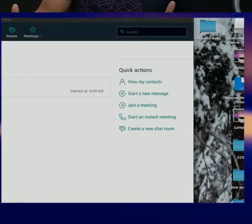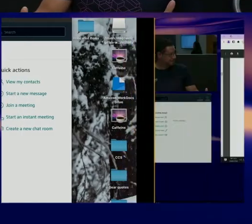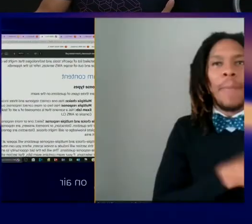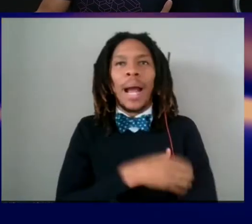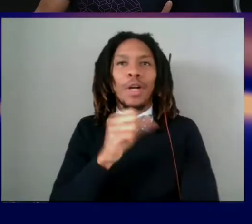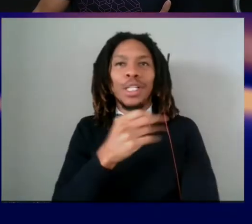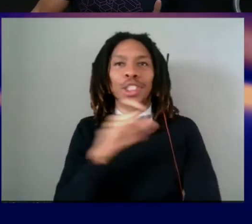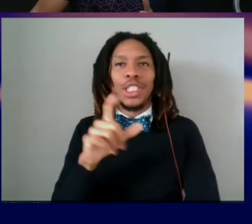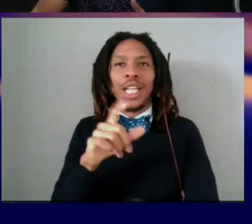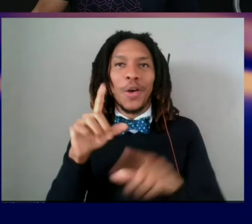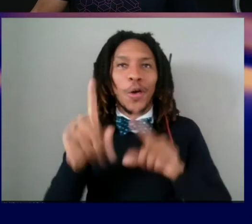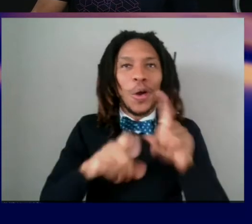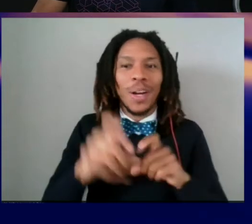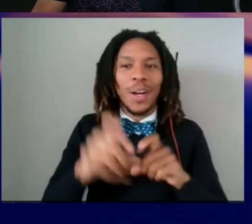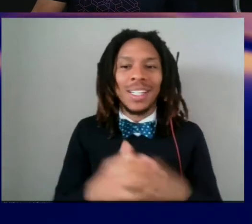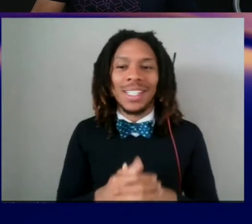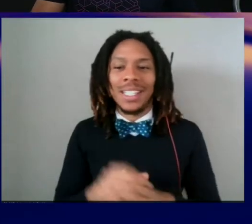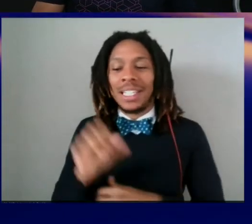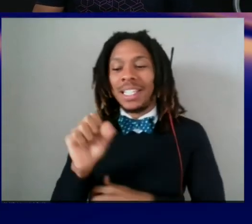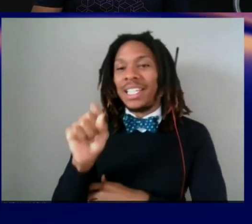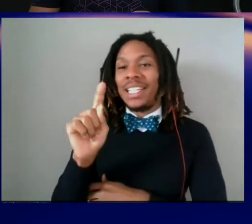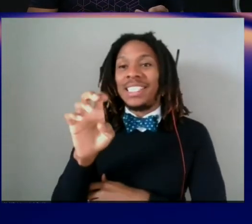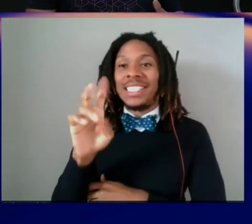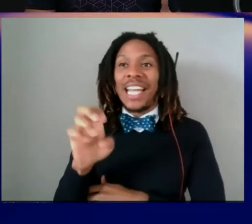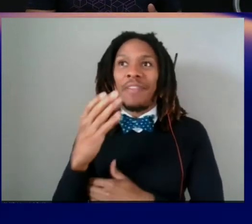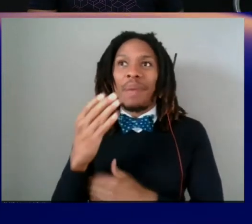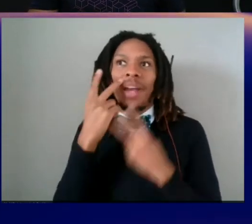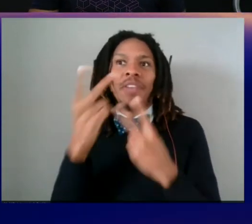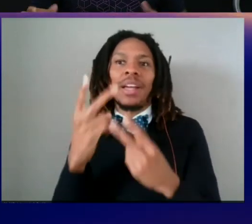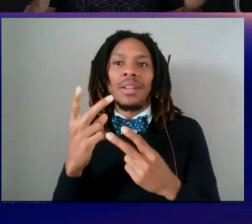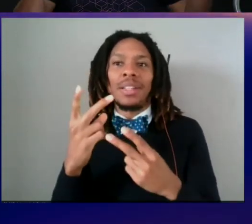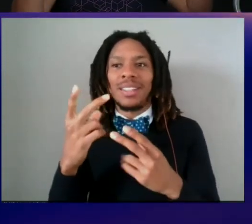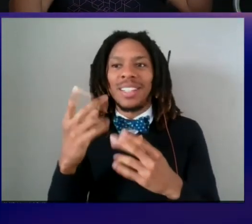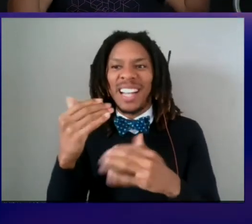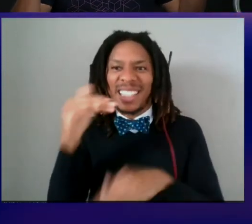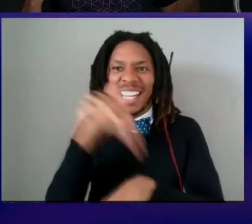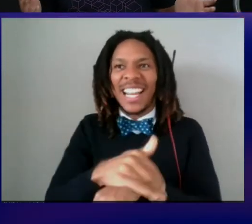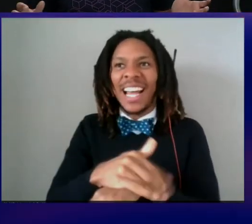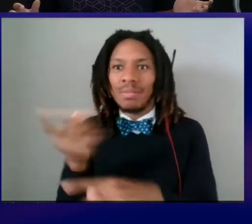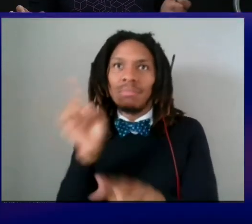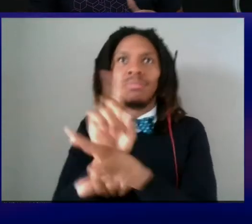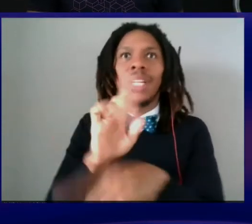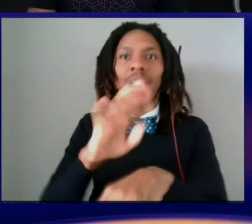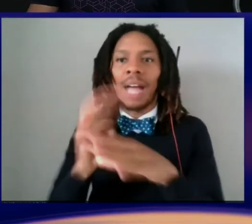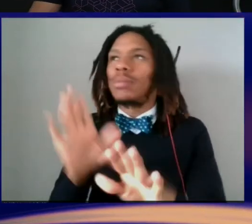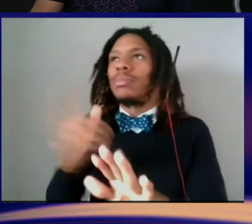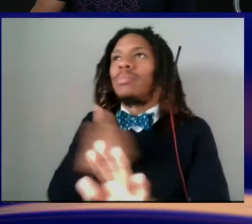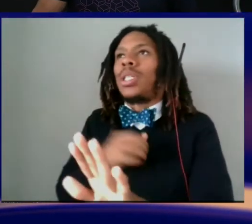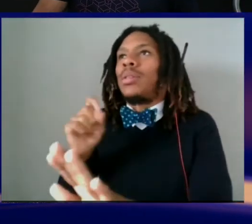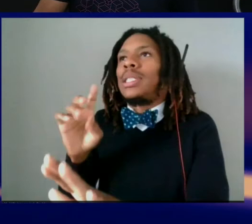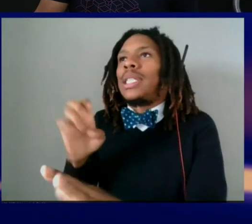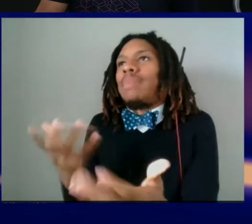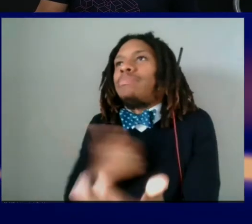Yeah. Steve might be visiting you, late at night. Steve might be... - [Grobelny] At your house. I know, I know. I'm sorry Steve. I'm sorry. [Grobelny] But having knowledge